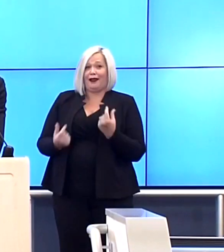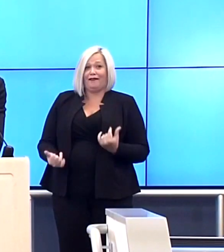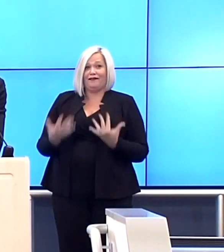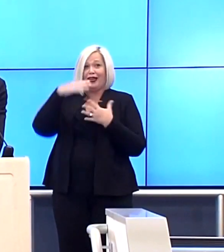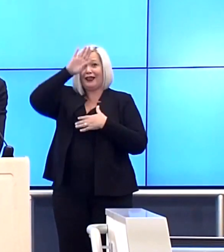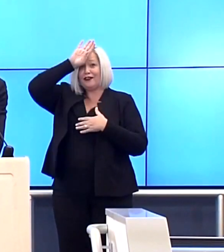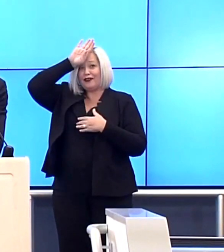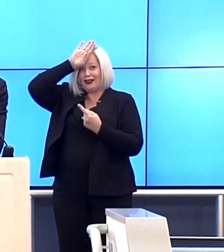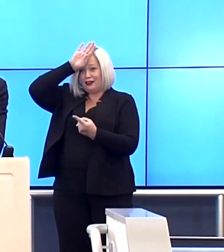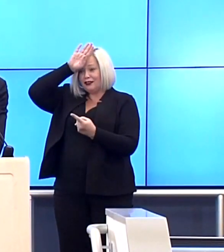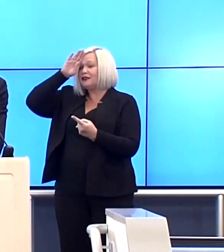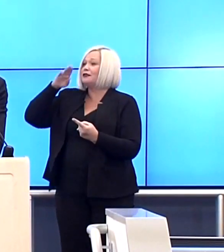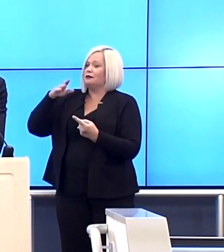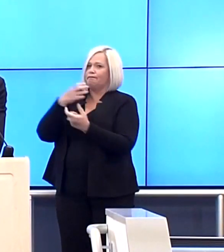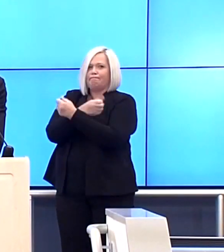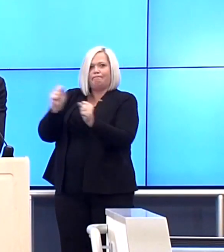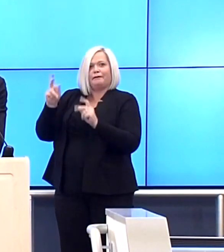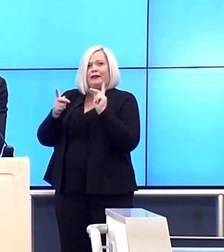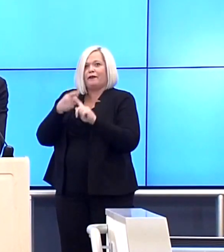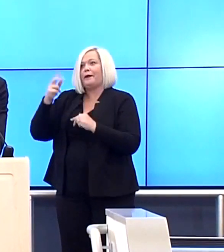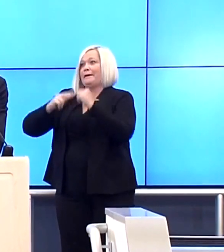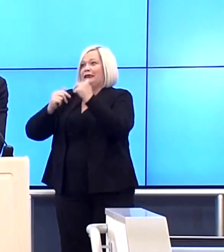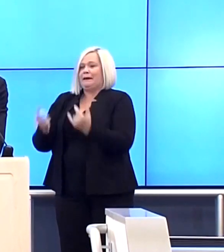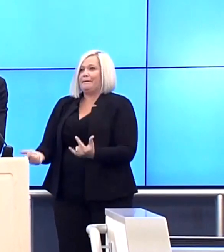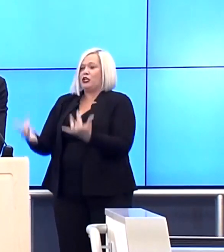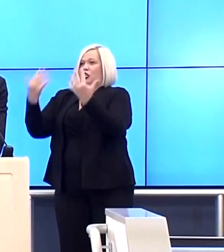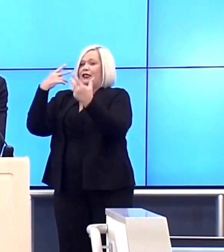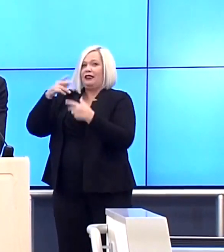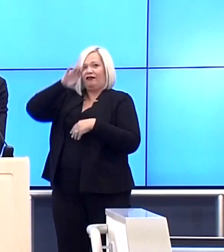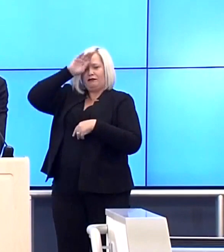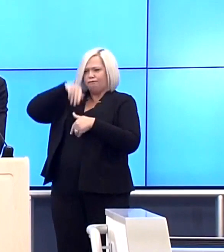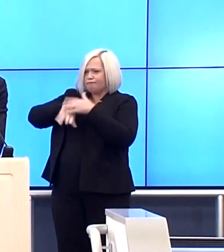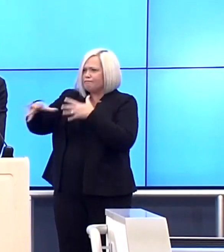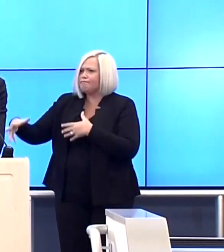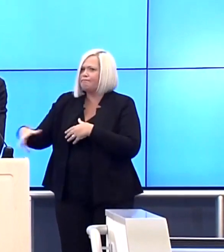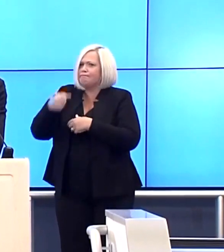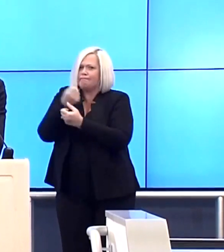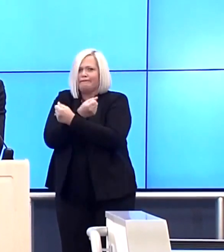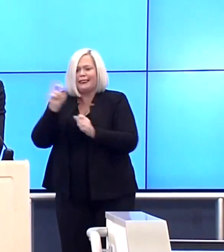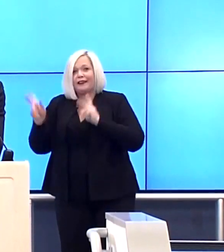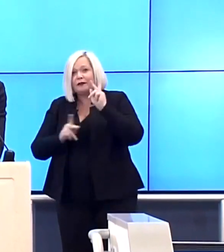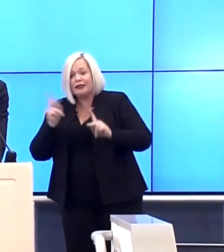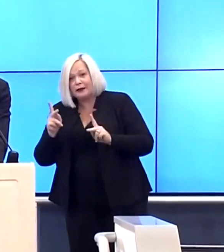GOOD EVENING. WHEN FIREFIGHTERS PULL PEOPLE WHEN FIREFIGHTERS PULL PEOPLE FROM BURNING BUILDINGS WE CALL FROM BURNING BUILDINGS WE CALL THEM HEROES, BECAUSE THEY ARE.